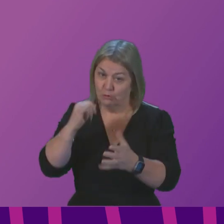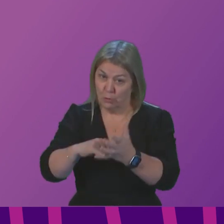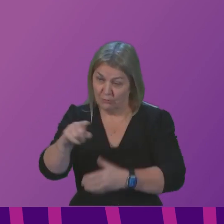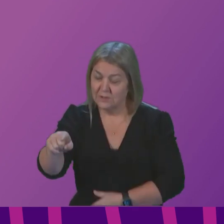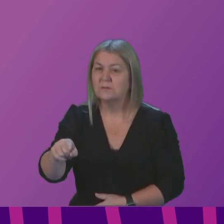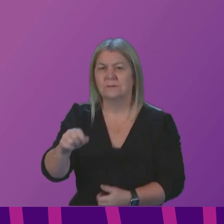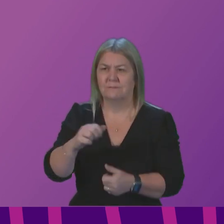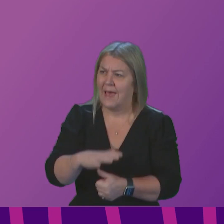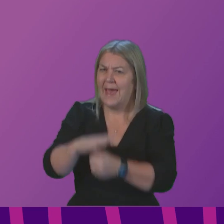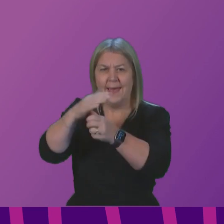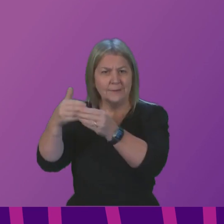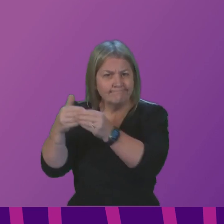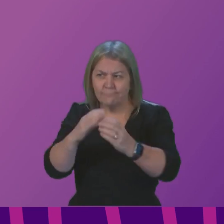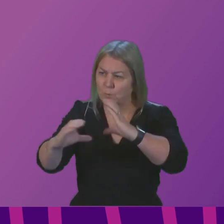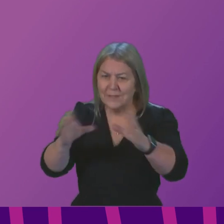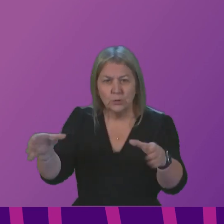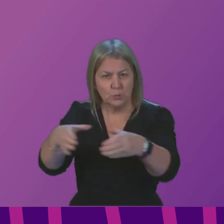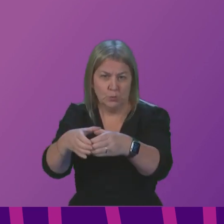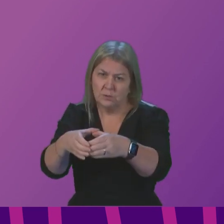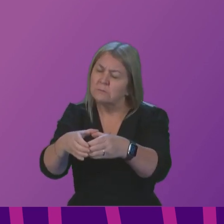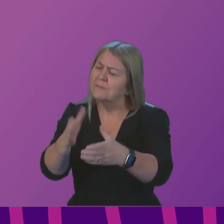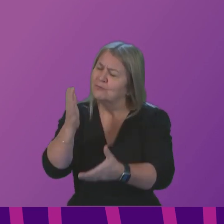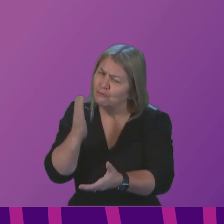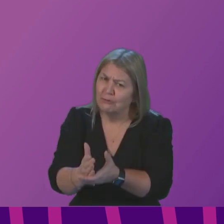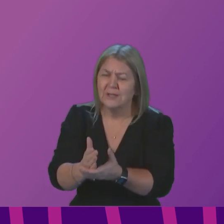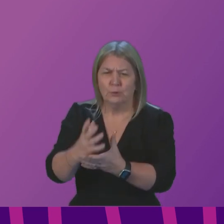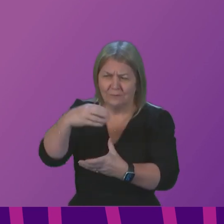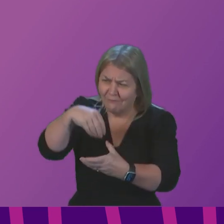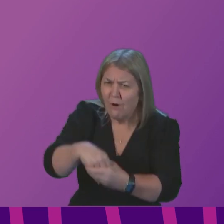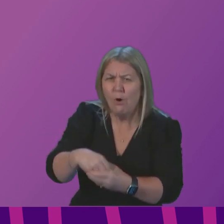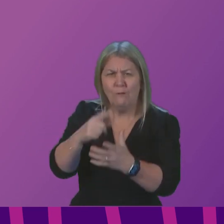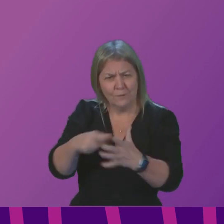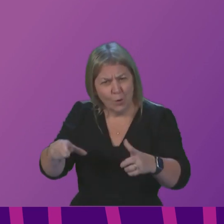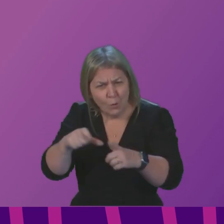response and communication unit. He was at the heart of the Covid pandemic response.